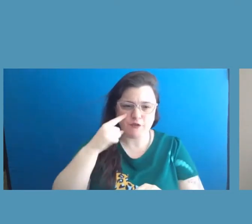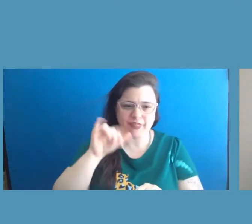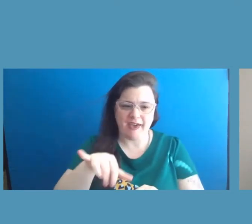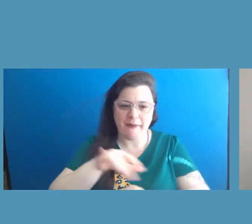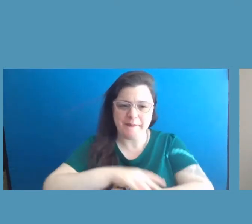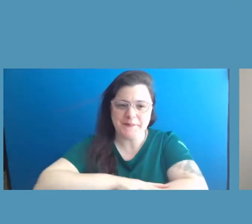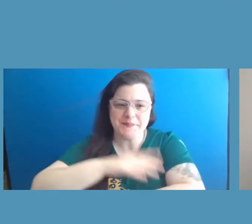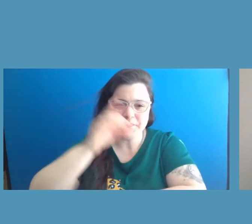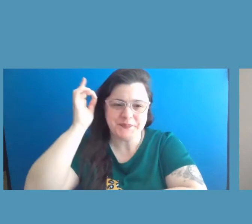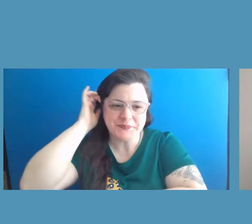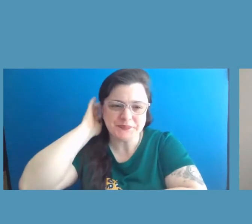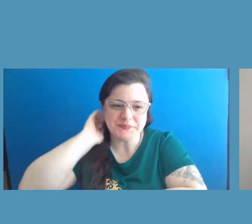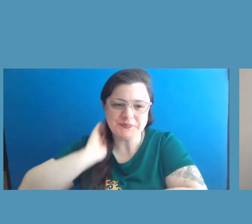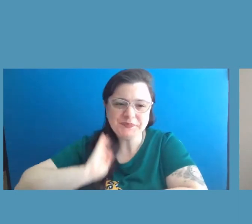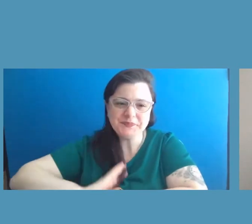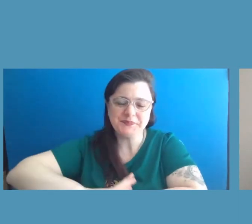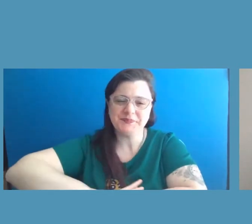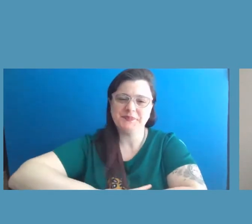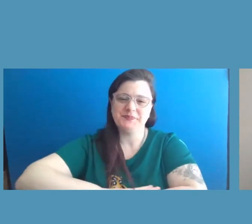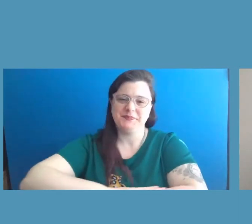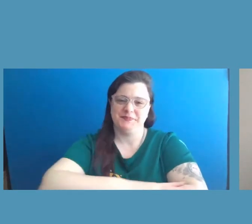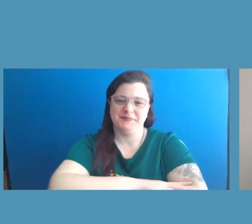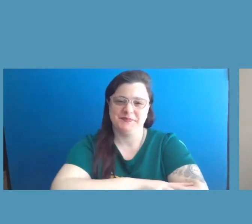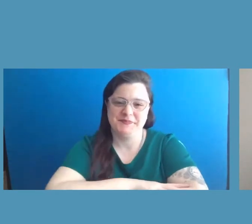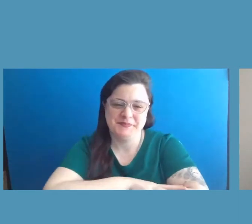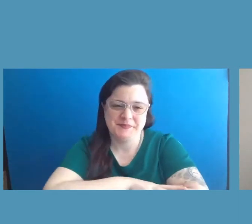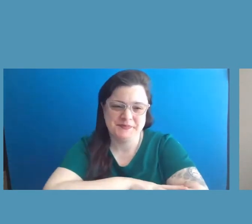to come back on for that.